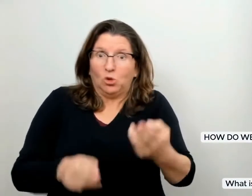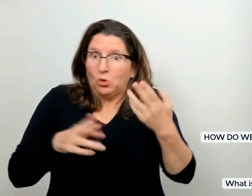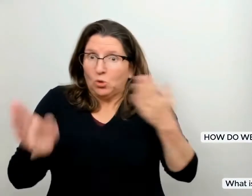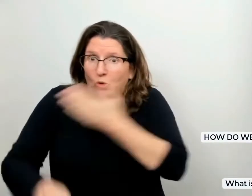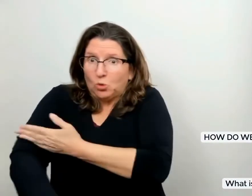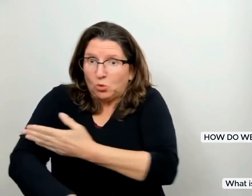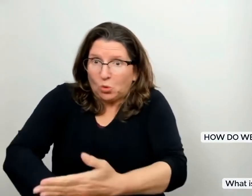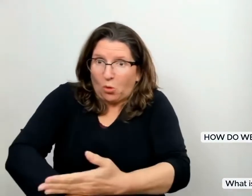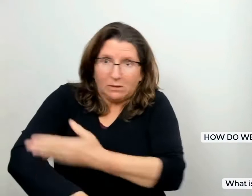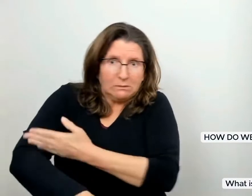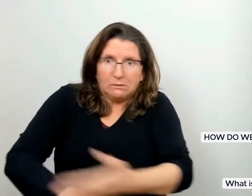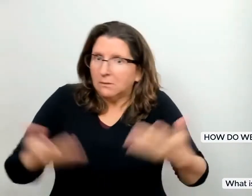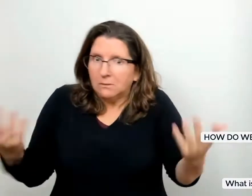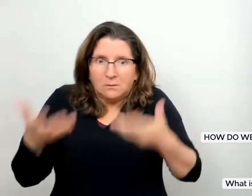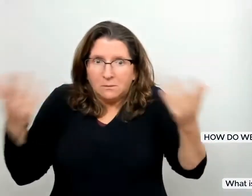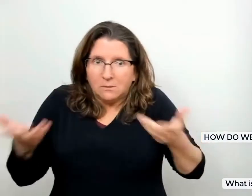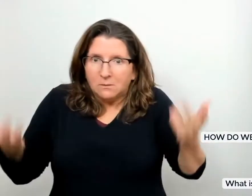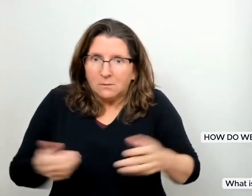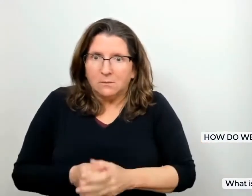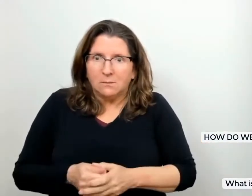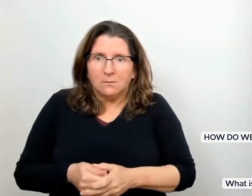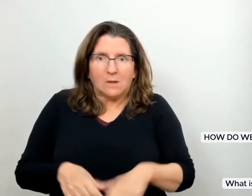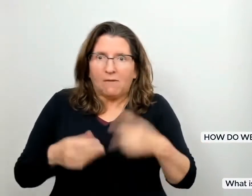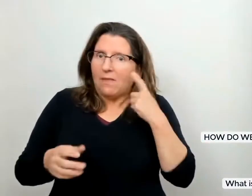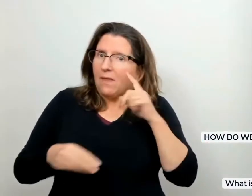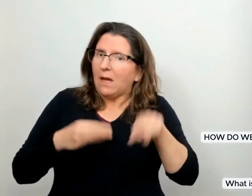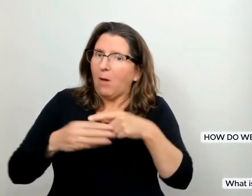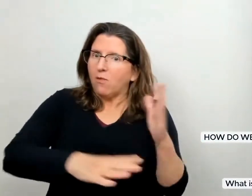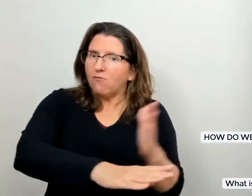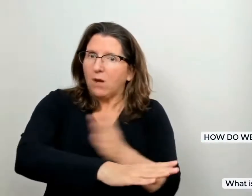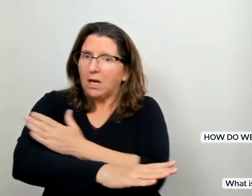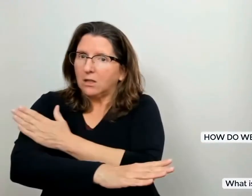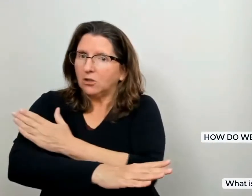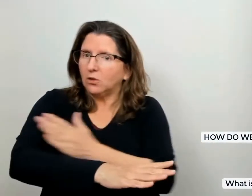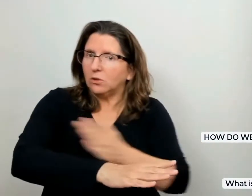We're not designing for the average, we're designing for a range.